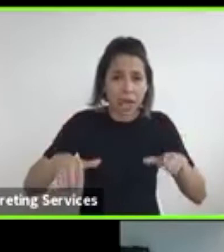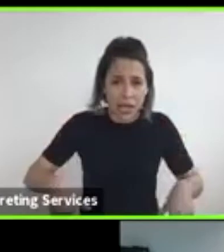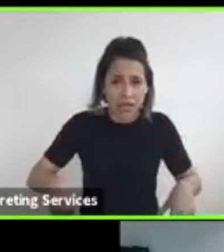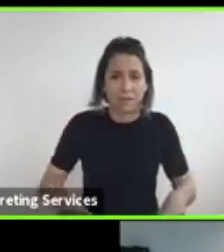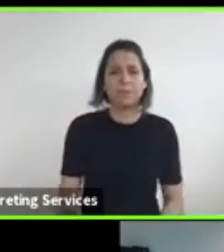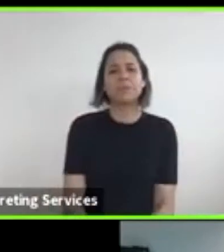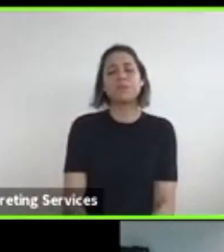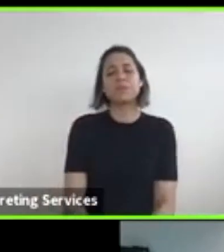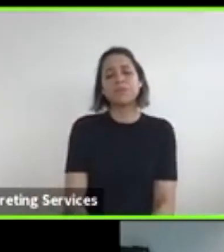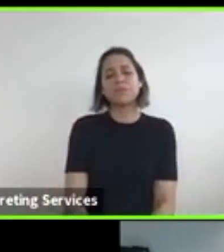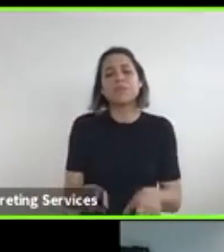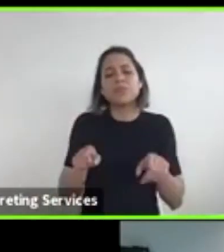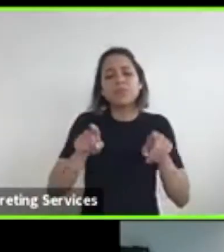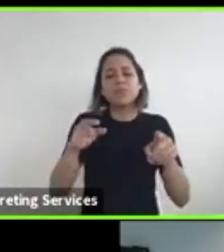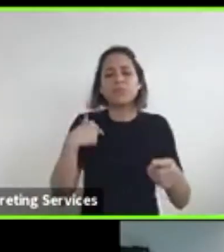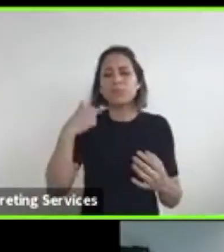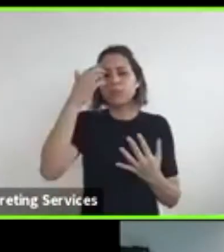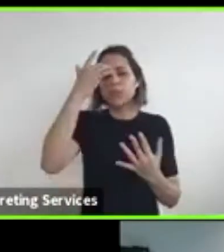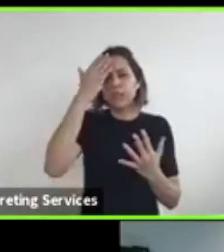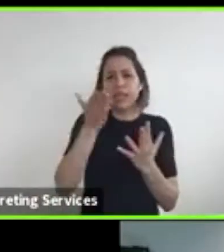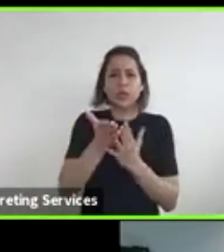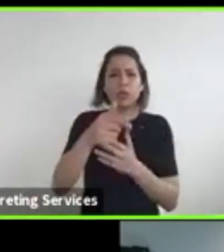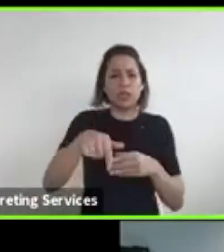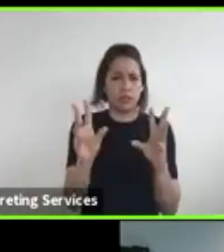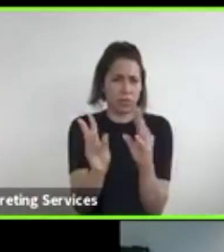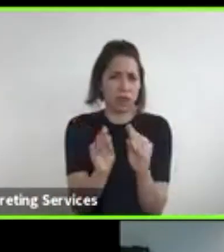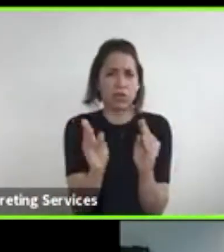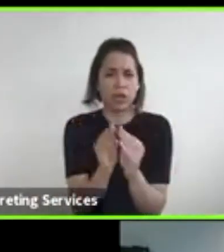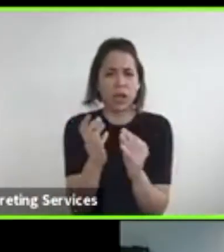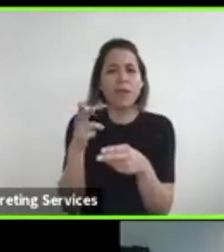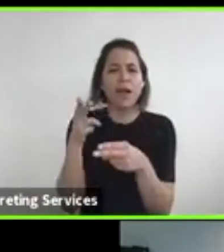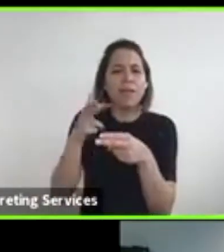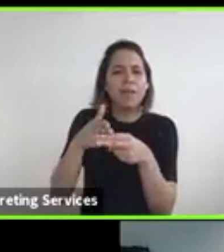I JUST WANT TO NAME SOME OTHER PEOPLE, BECAUSE THEIR